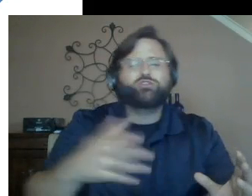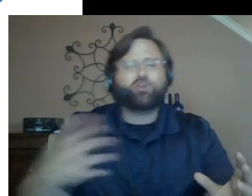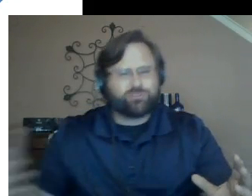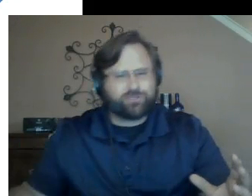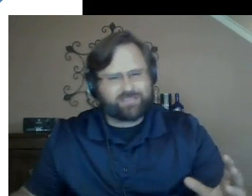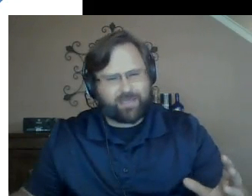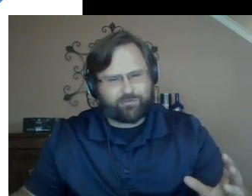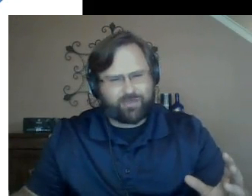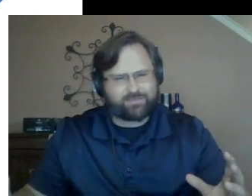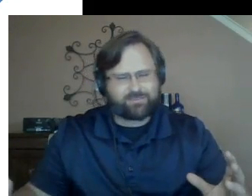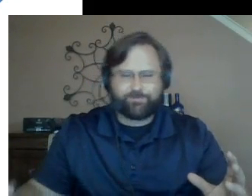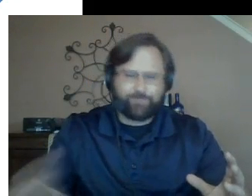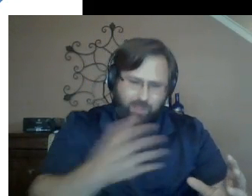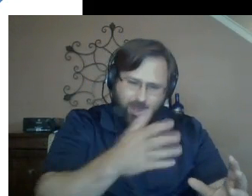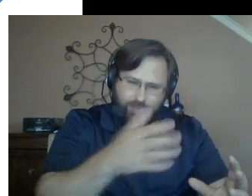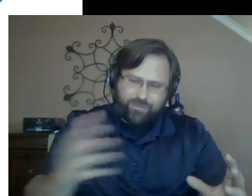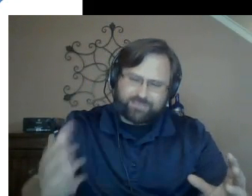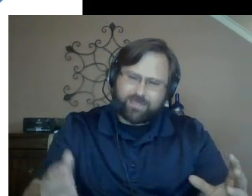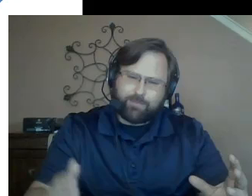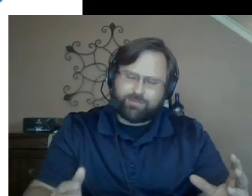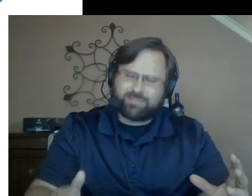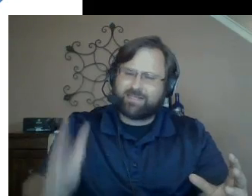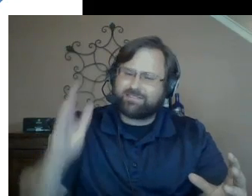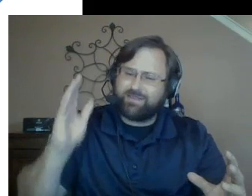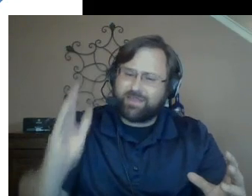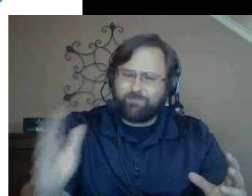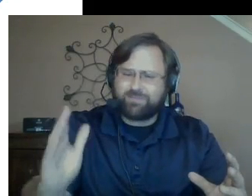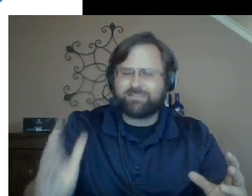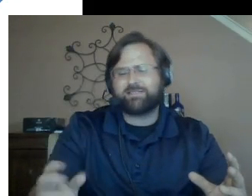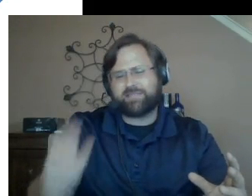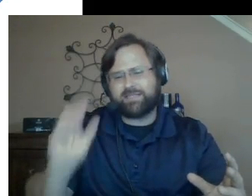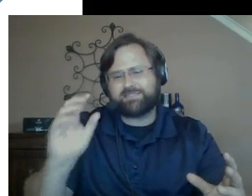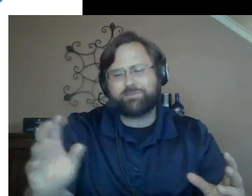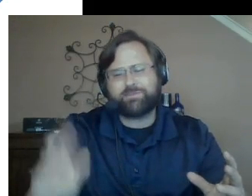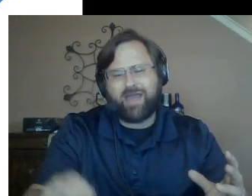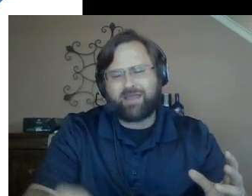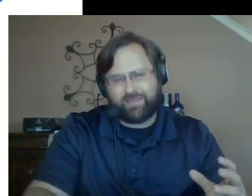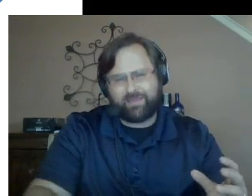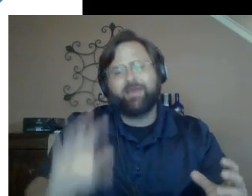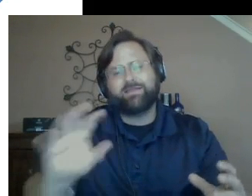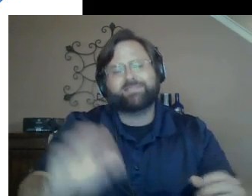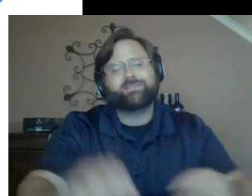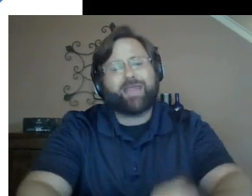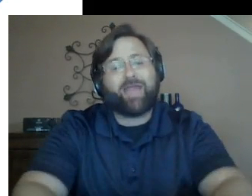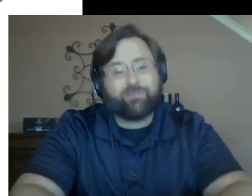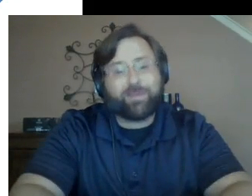so that you can say other things other things that come up in the sentence and then the emphasis of the sentence the most emphatic thing tends to be at the very